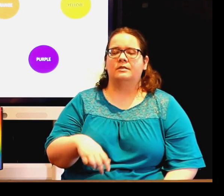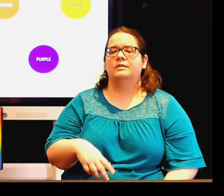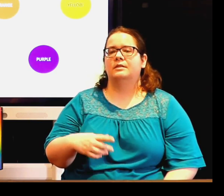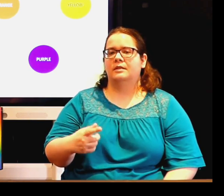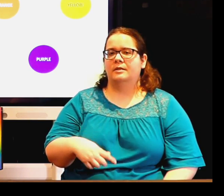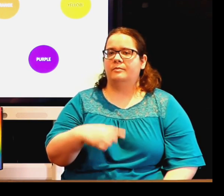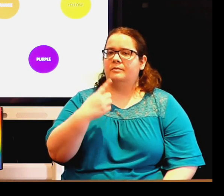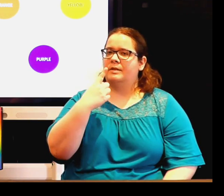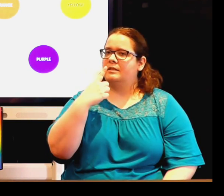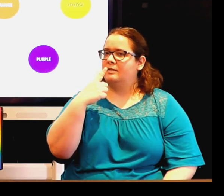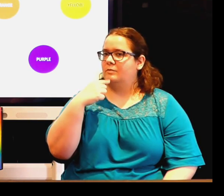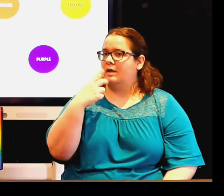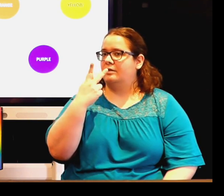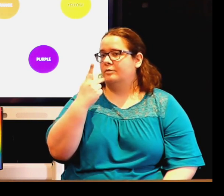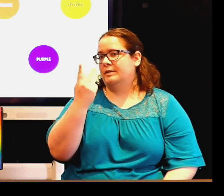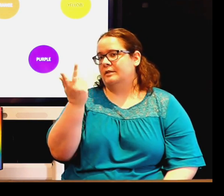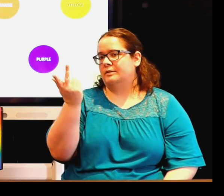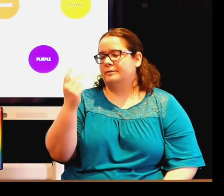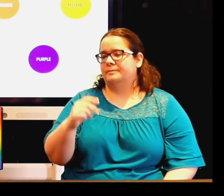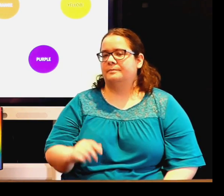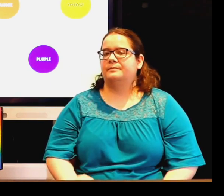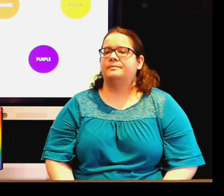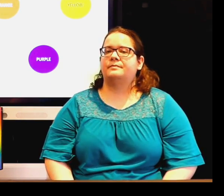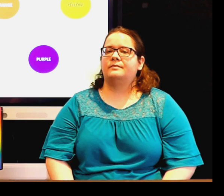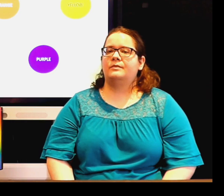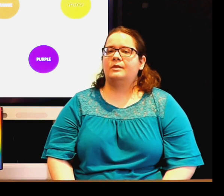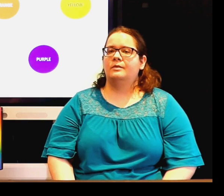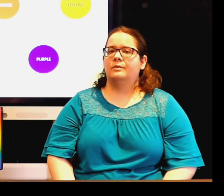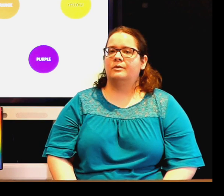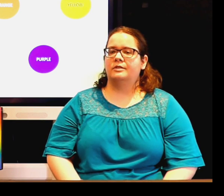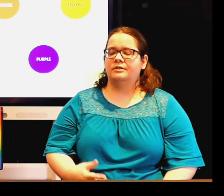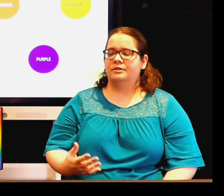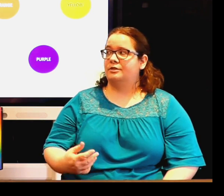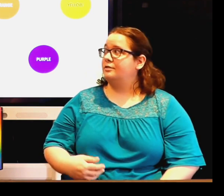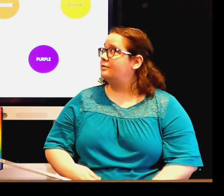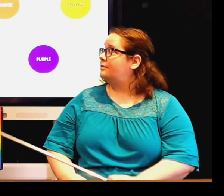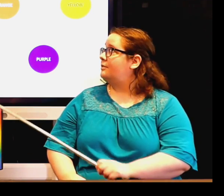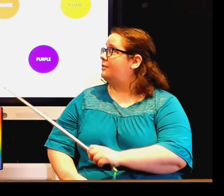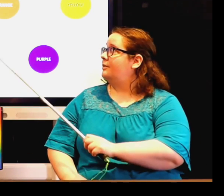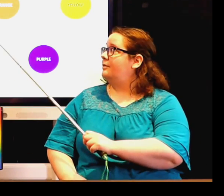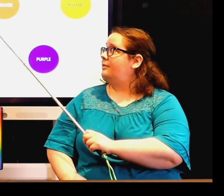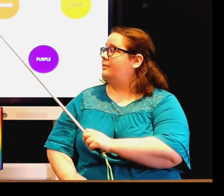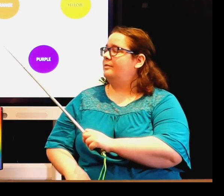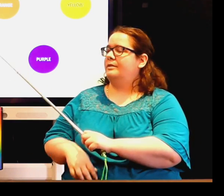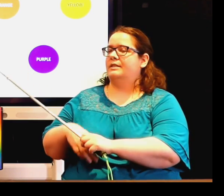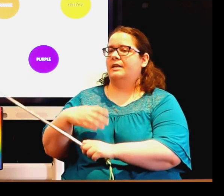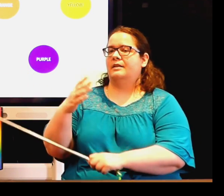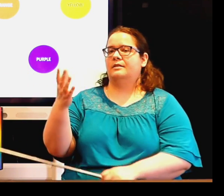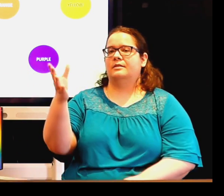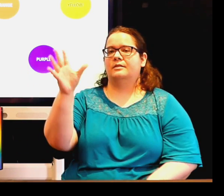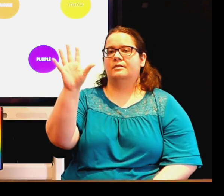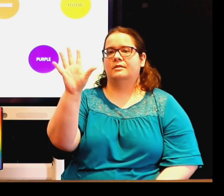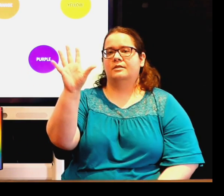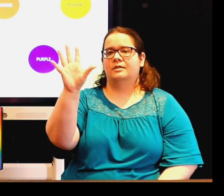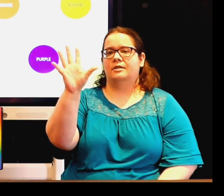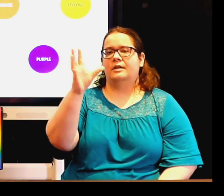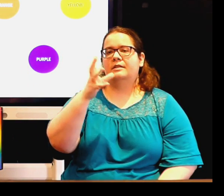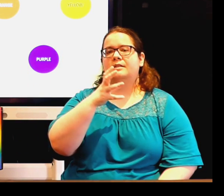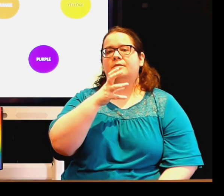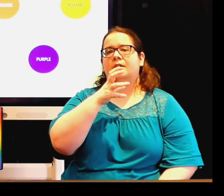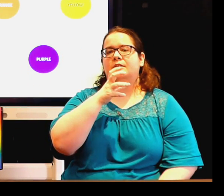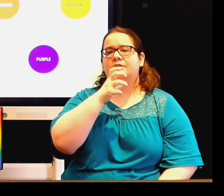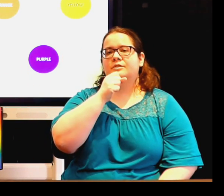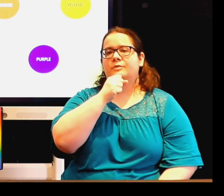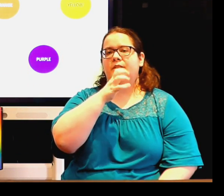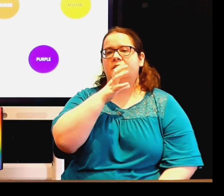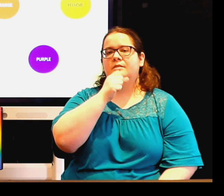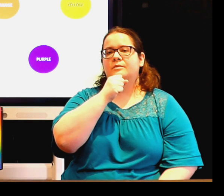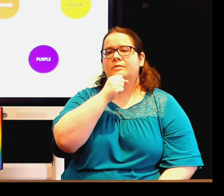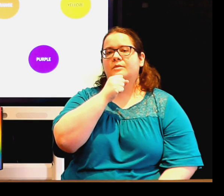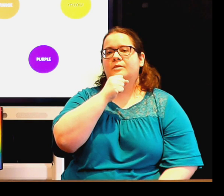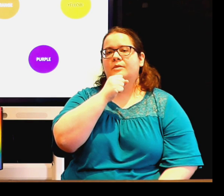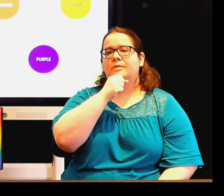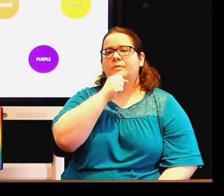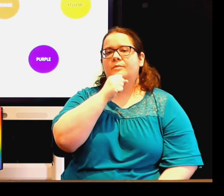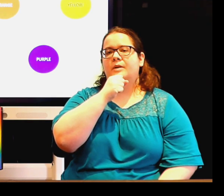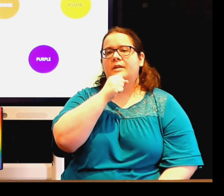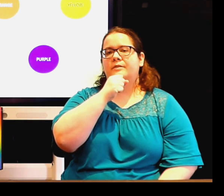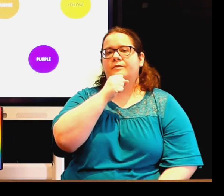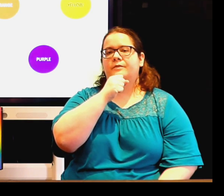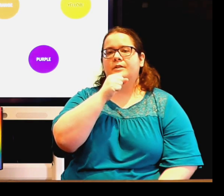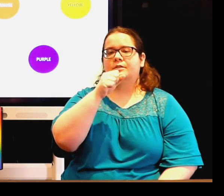makes it red or pink. Orange, you take a hand and kind of squeeze it right in front. You